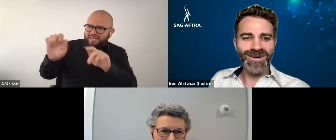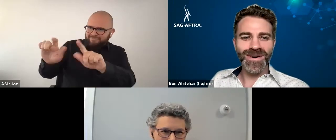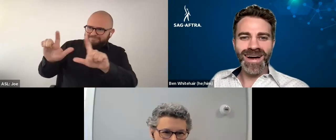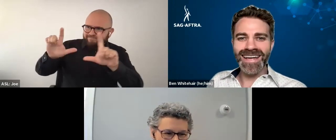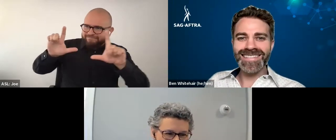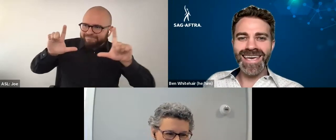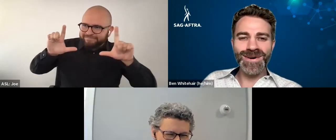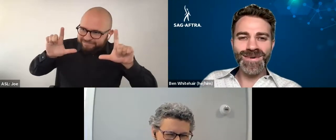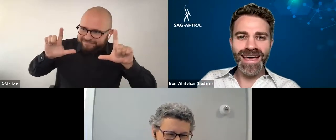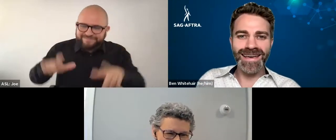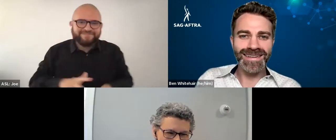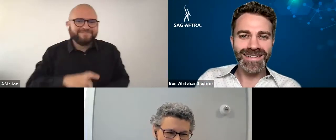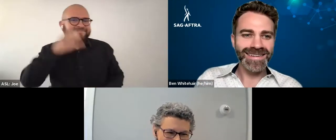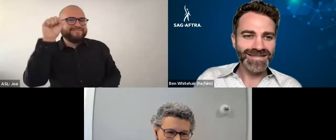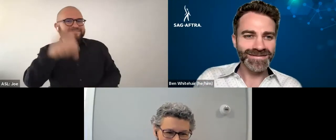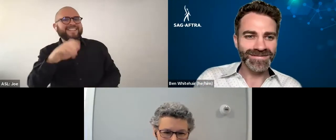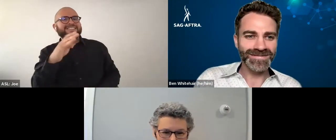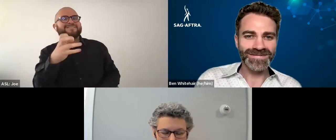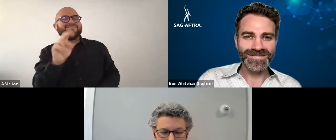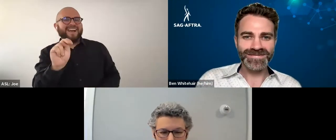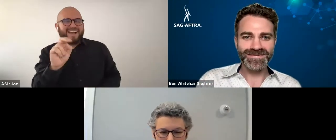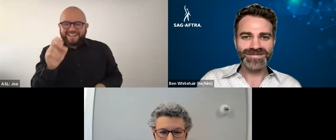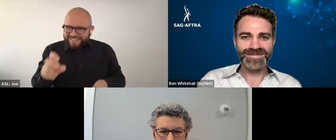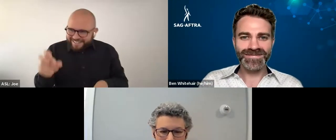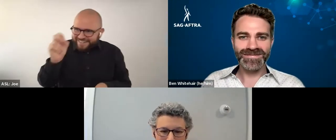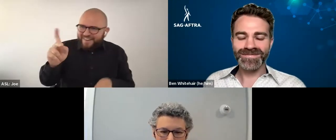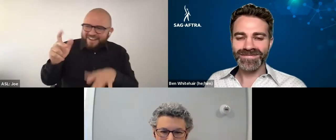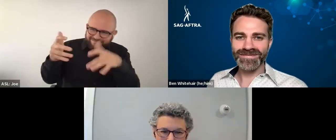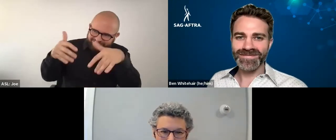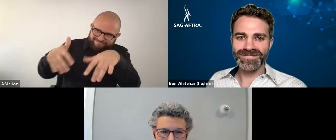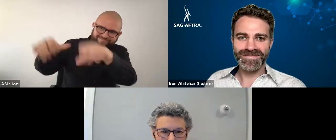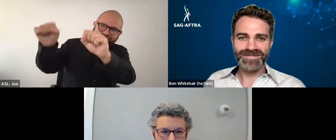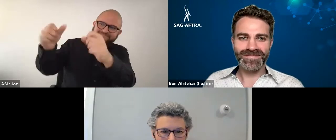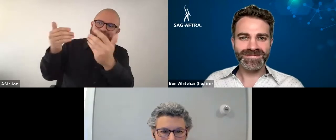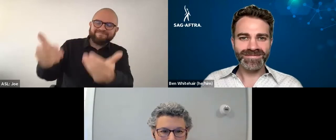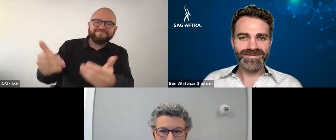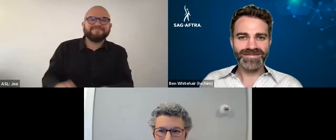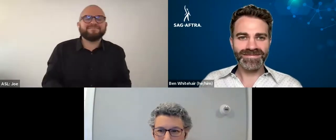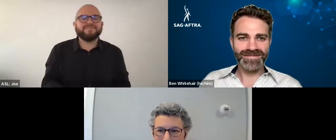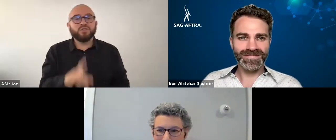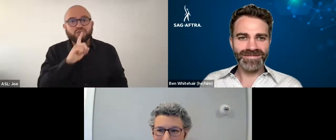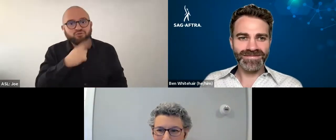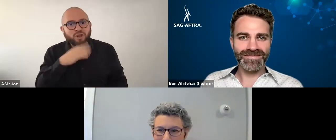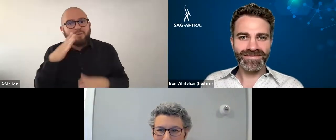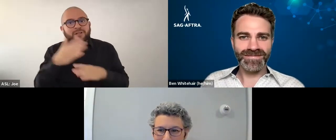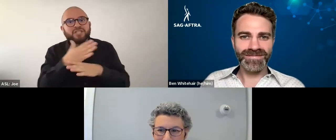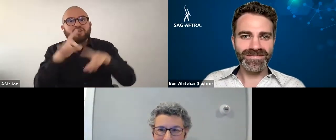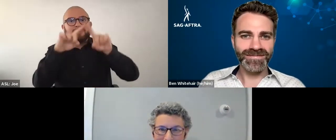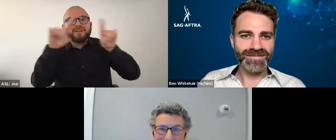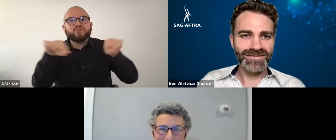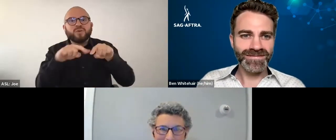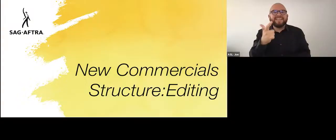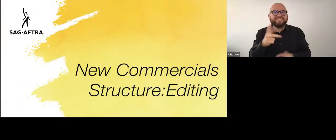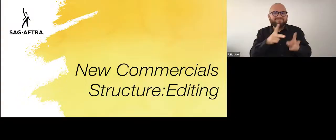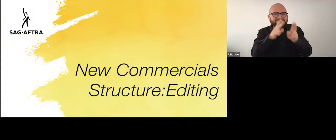All right, take it away. Okay, let me share my screen with everybody. We'll get involved in editing.